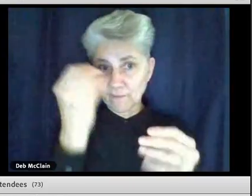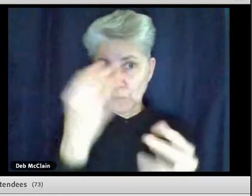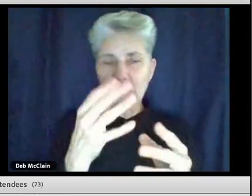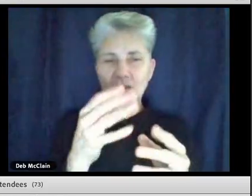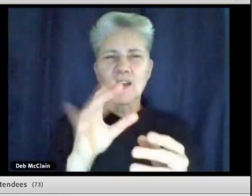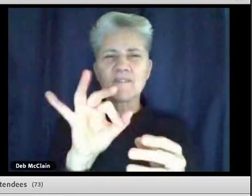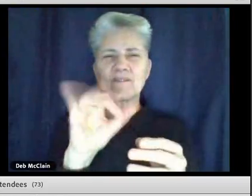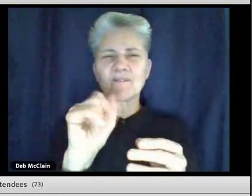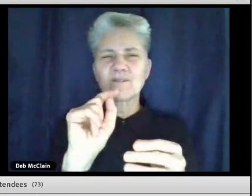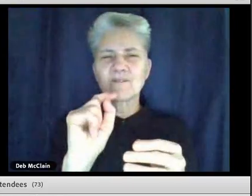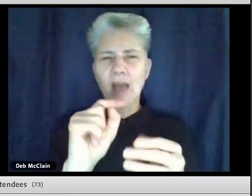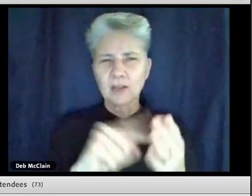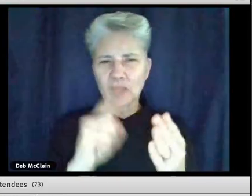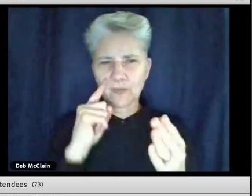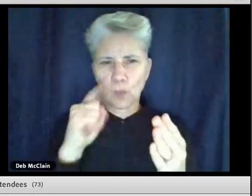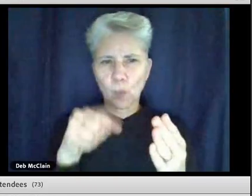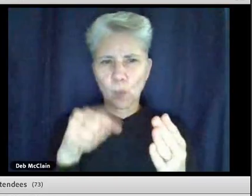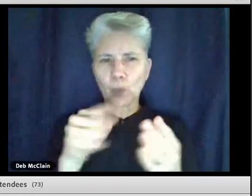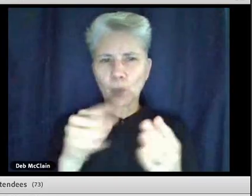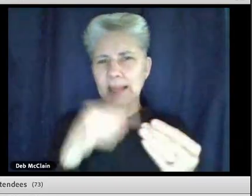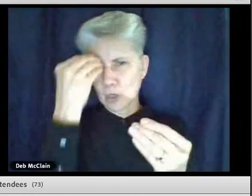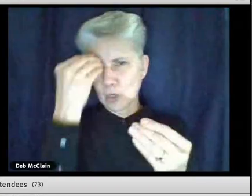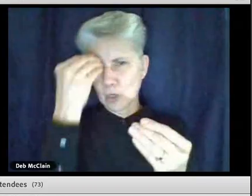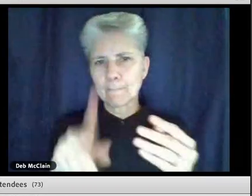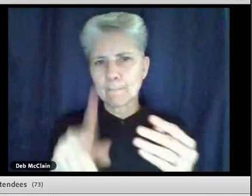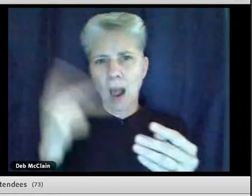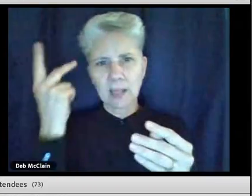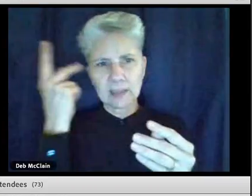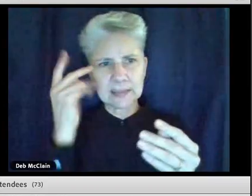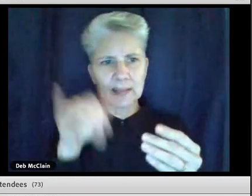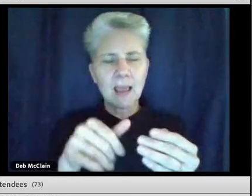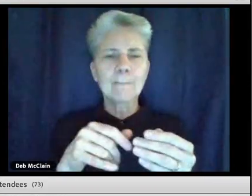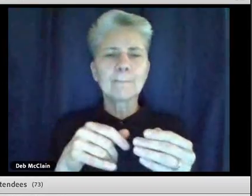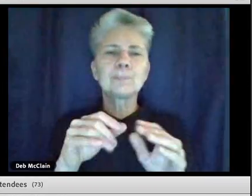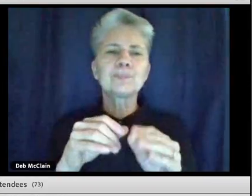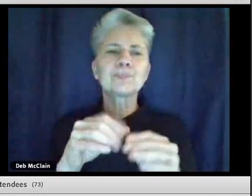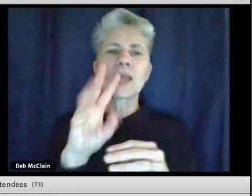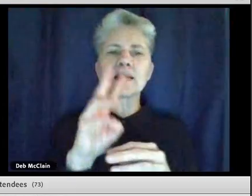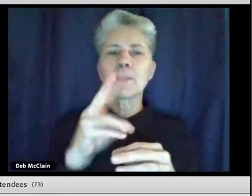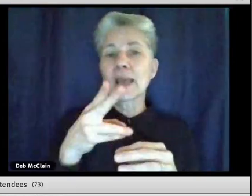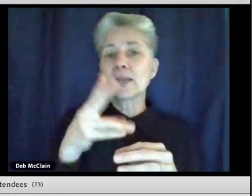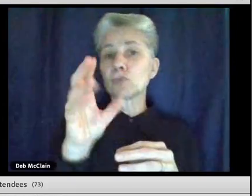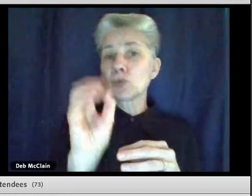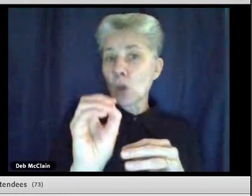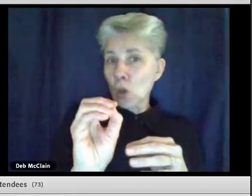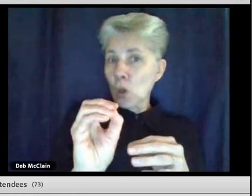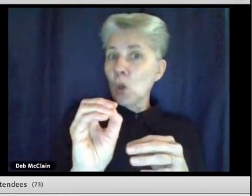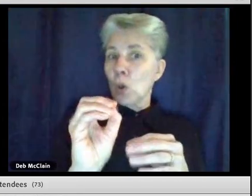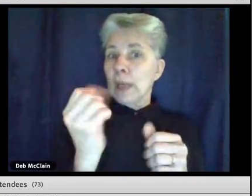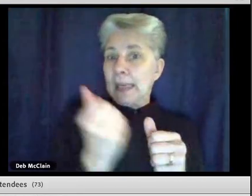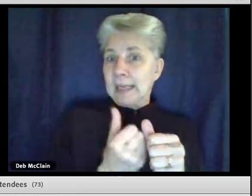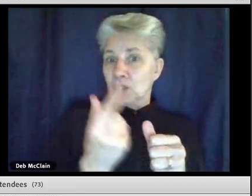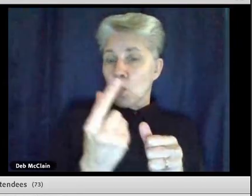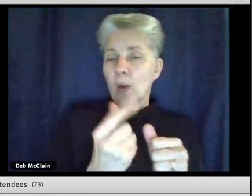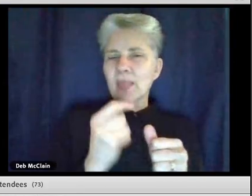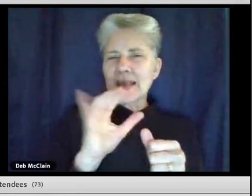Again, it looks at some of the political information and fact-checks it for you, the things that are in the news about politics.